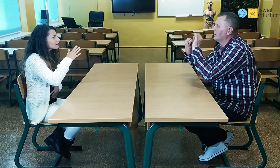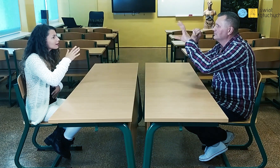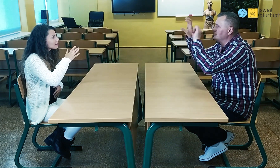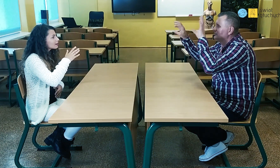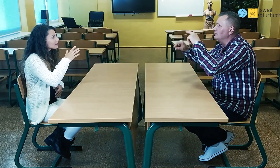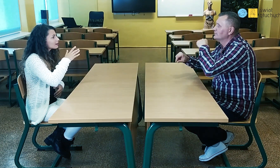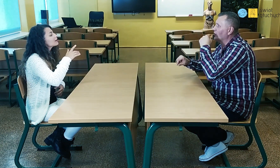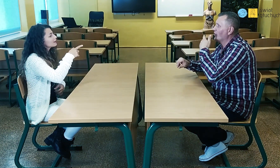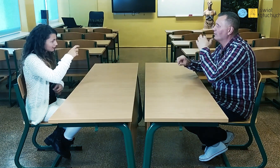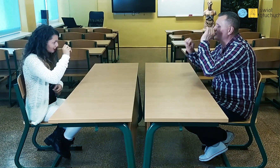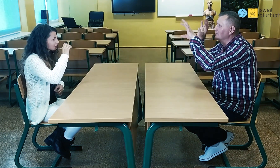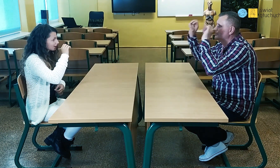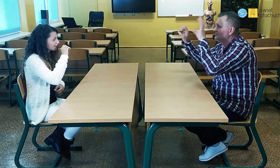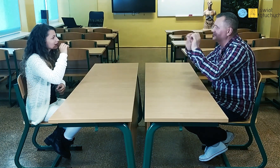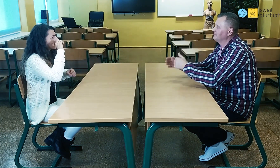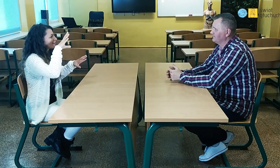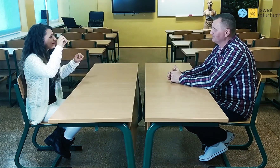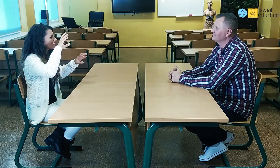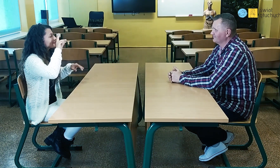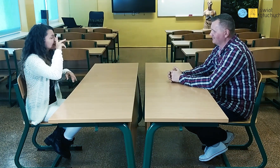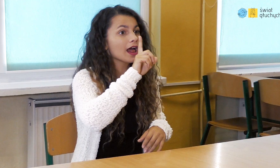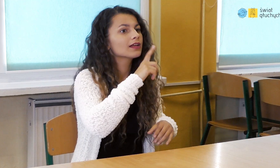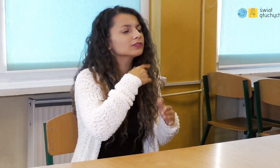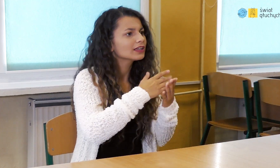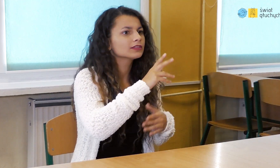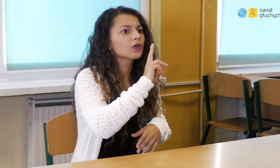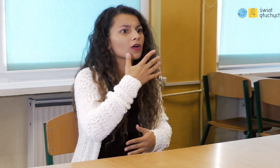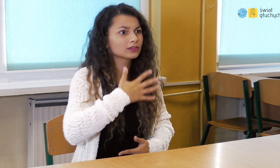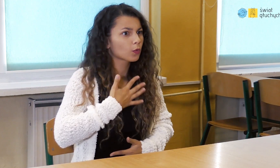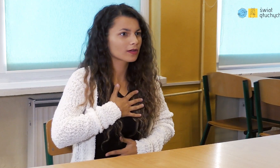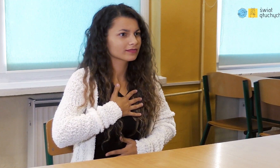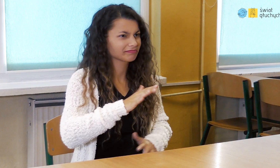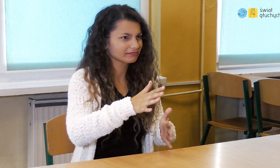The flashing disco lights also helped with dancing. If someone felt they danced poorly,